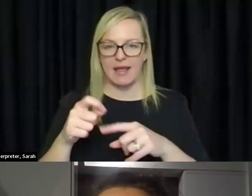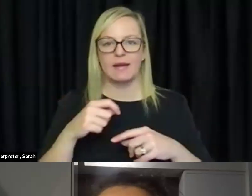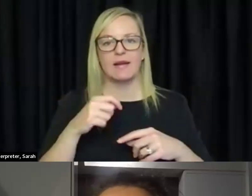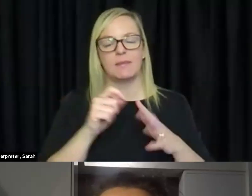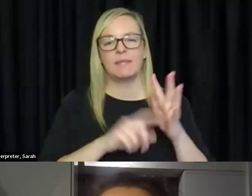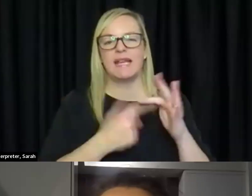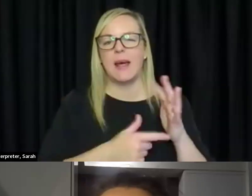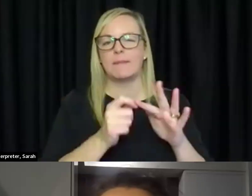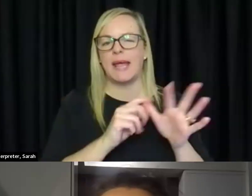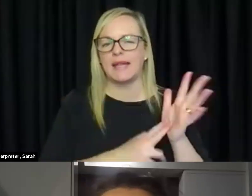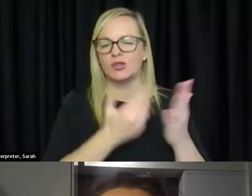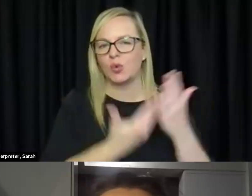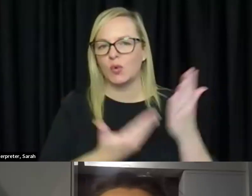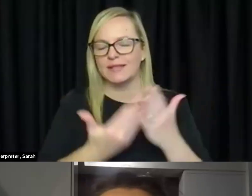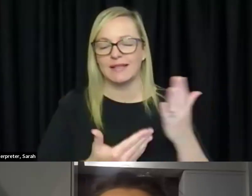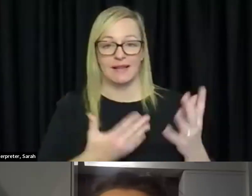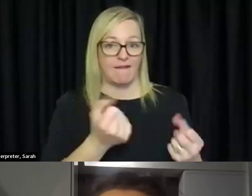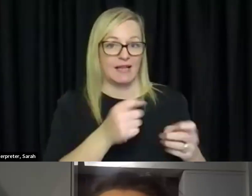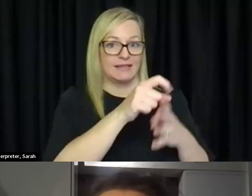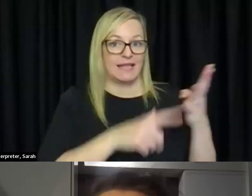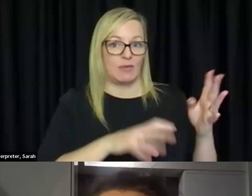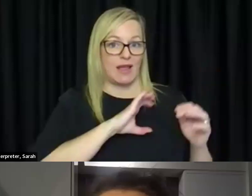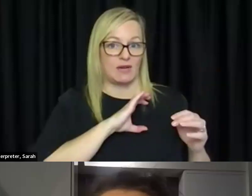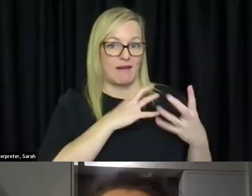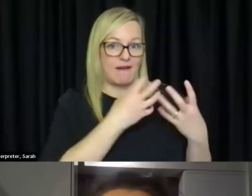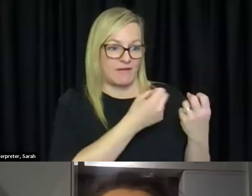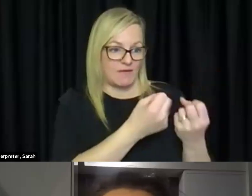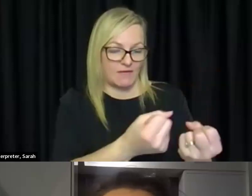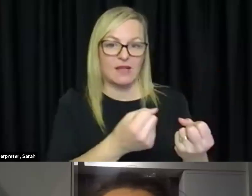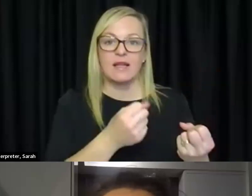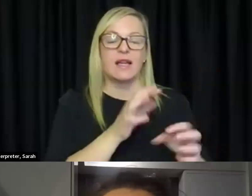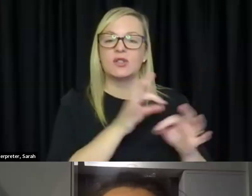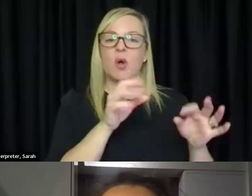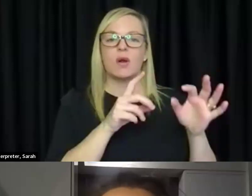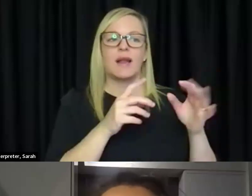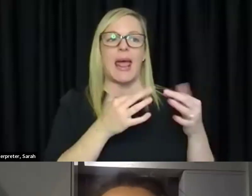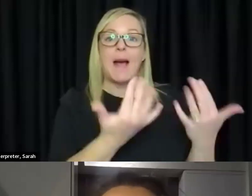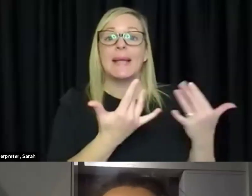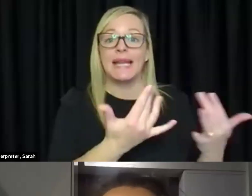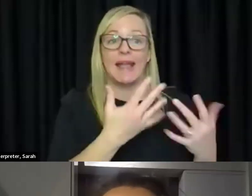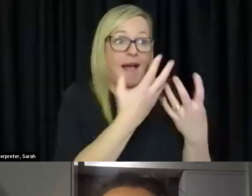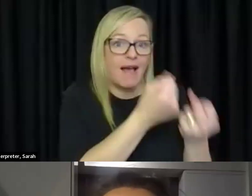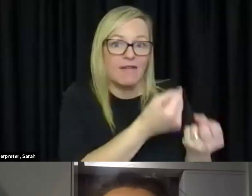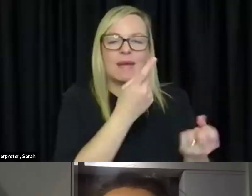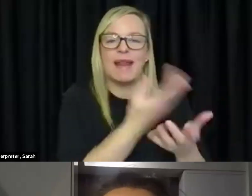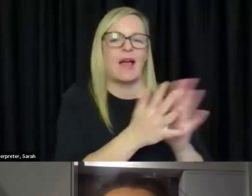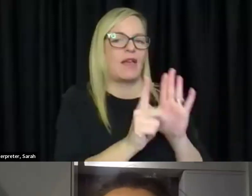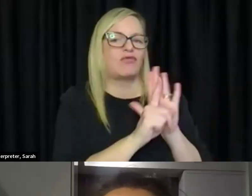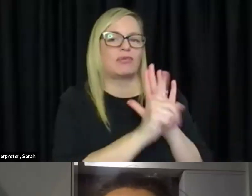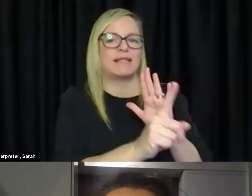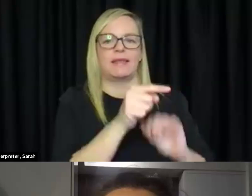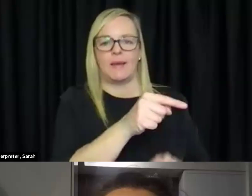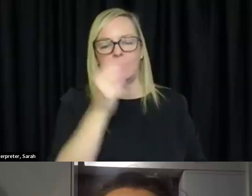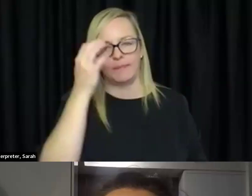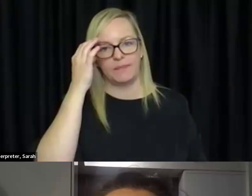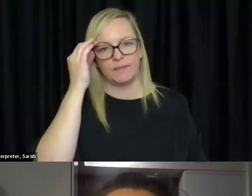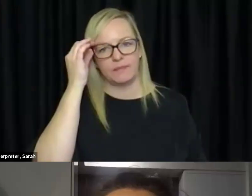characters and they feature stories. It is about how they are represented. In all those stories